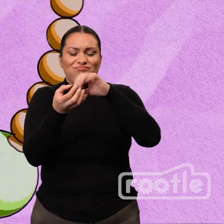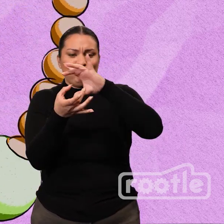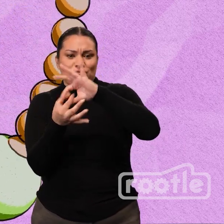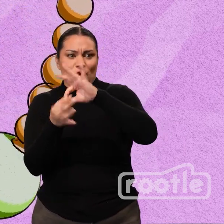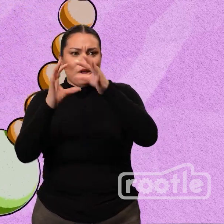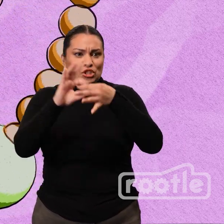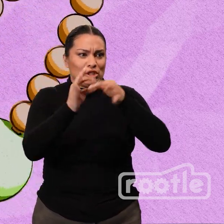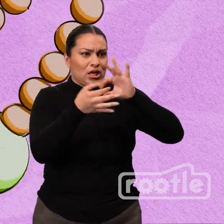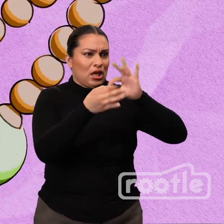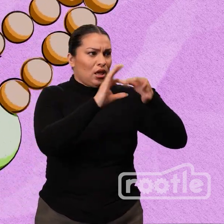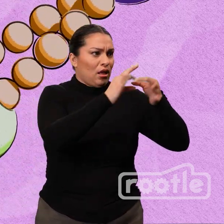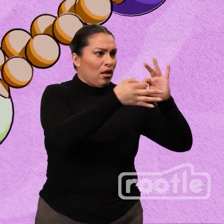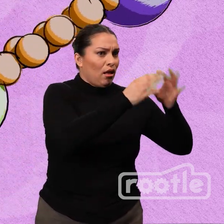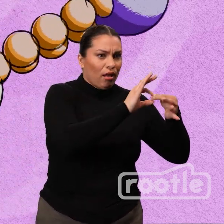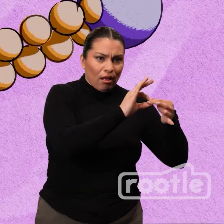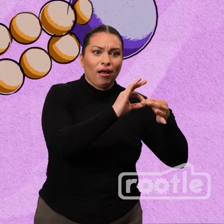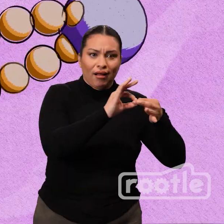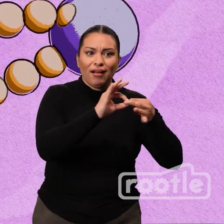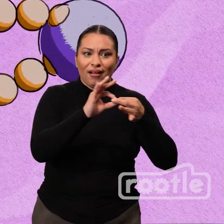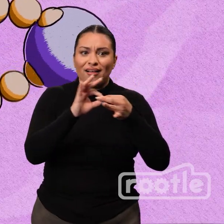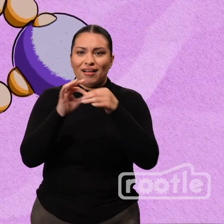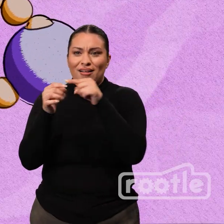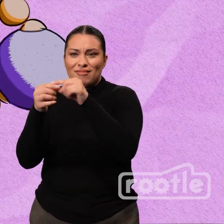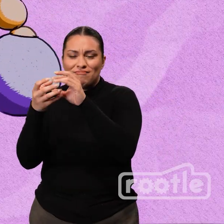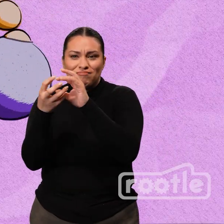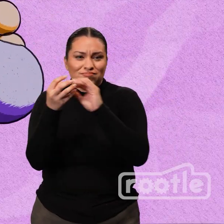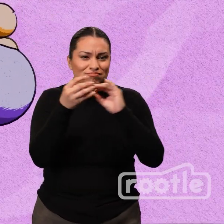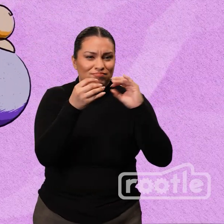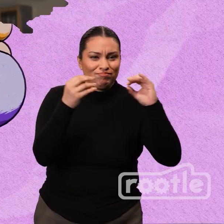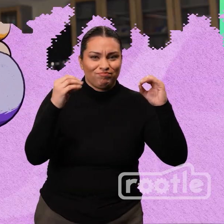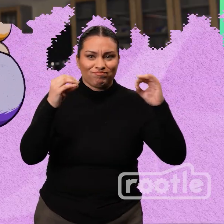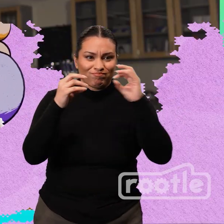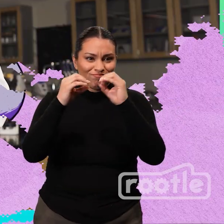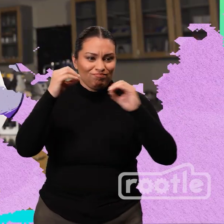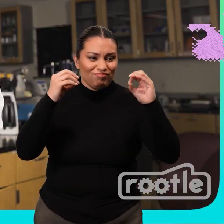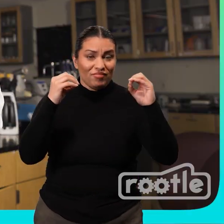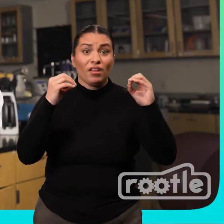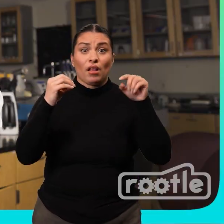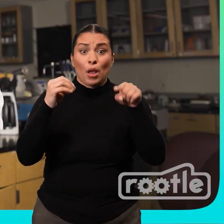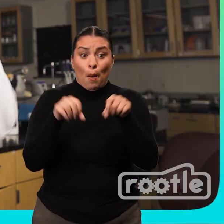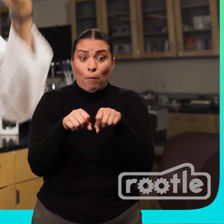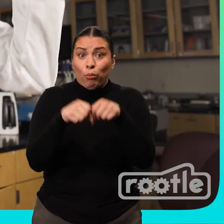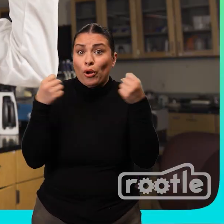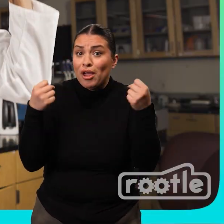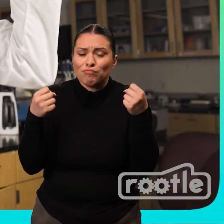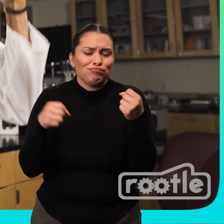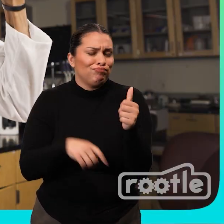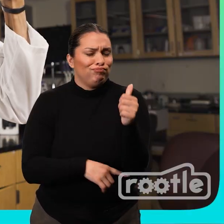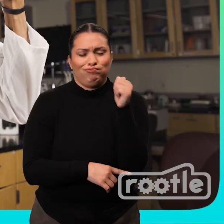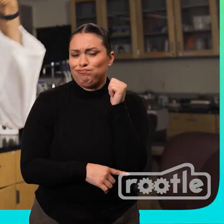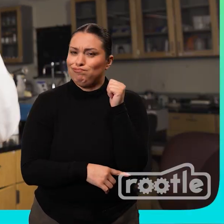And these long chains are what gives polymers their complexity and their strength, where they don't break,